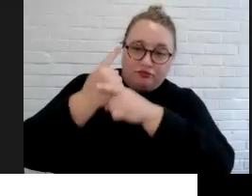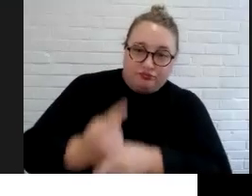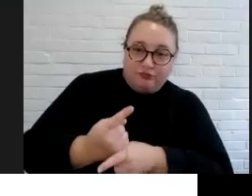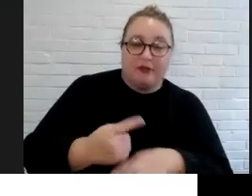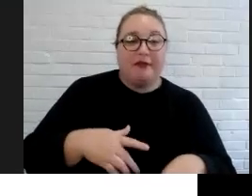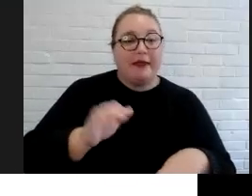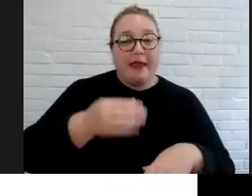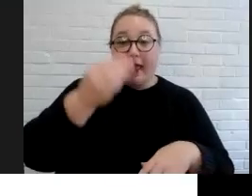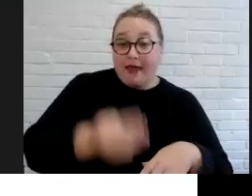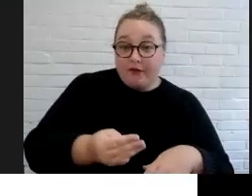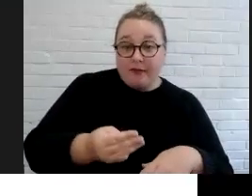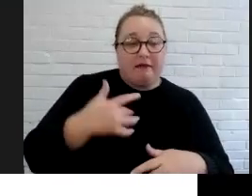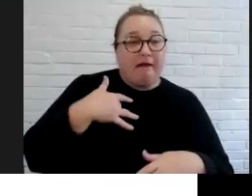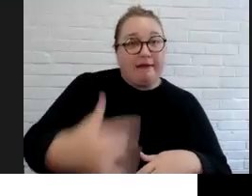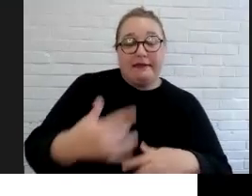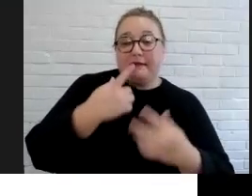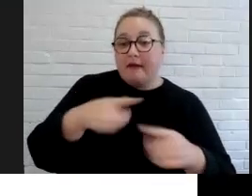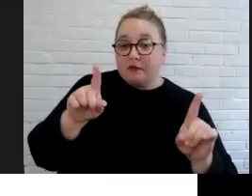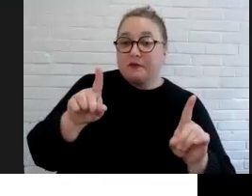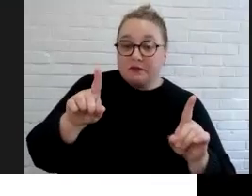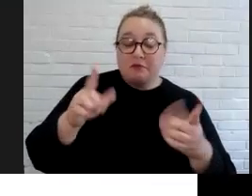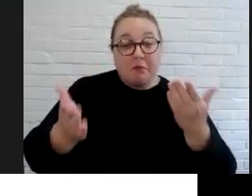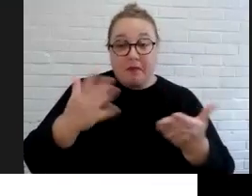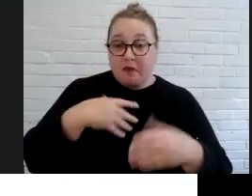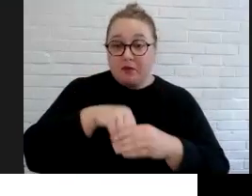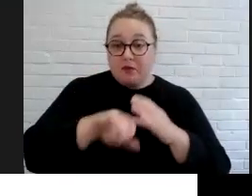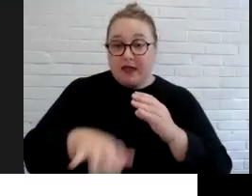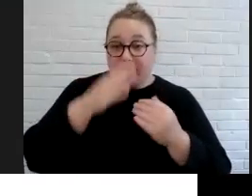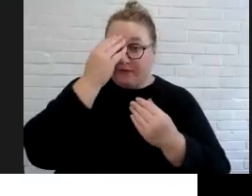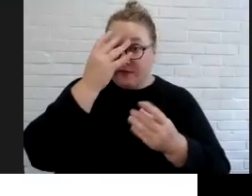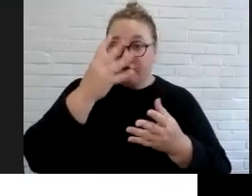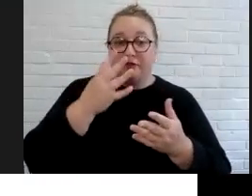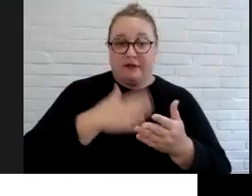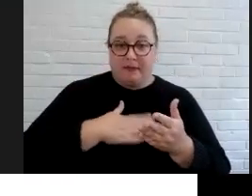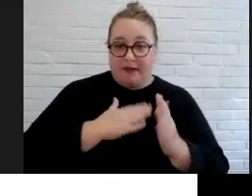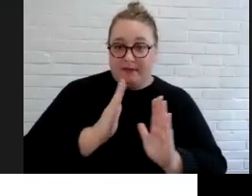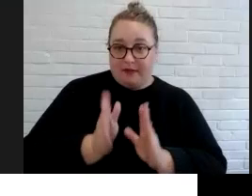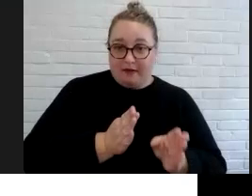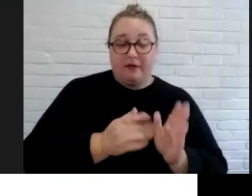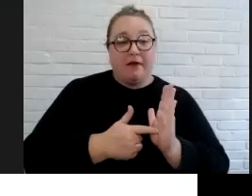So I might include that information in my communication plan with the students. Every Monday, this is what you can expect from me.